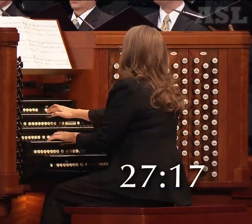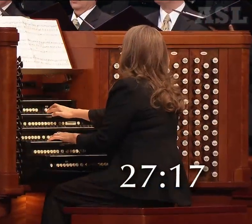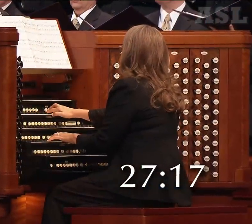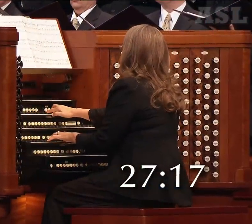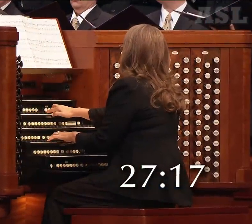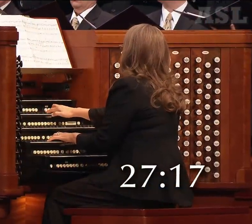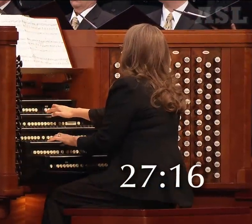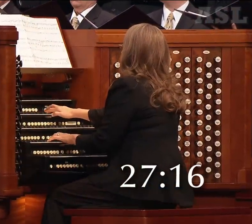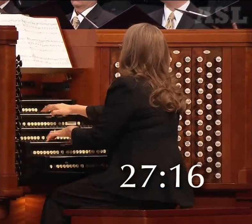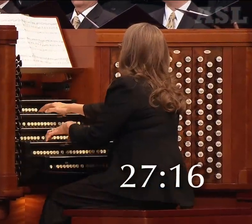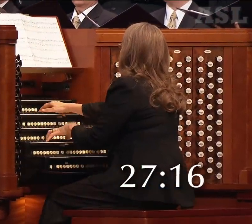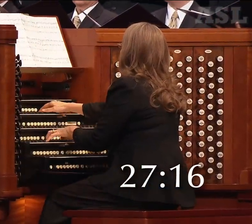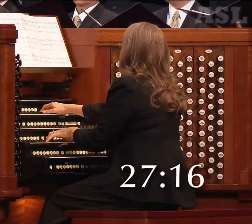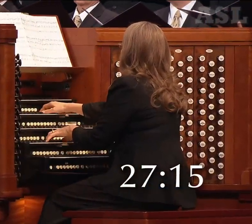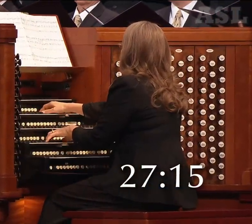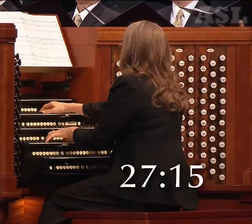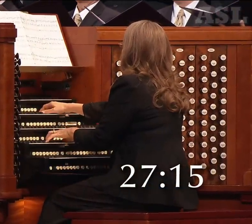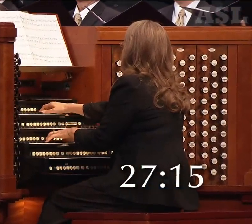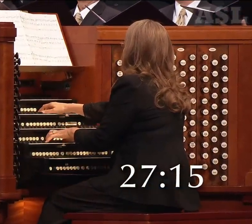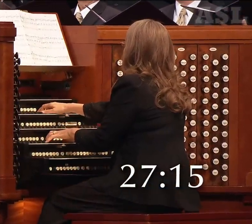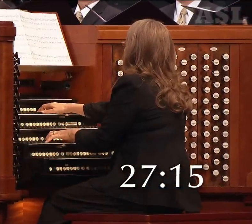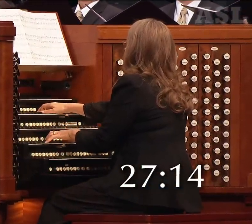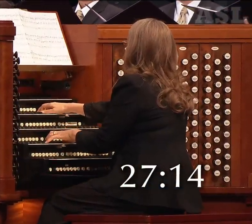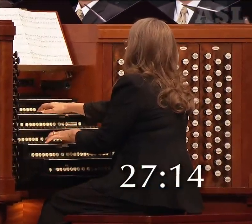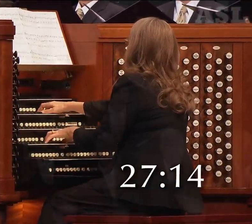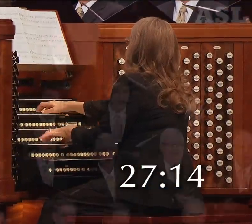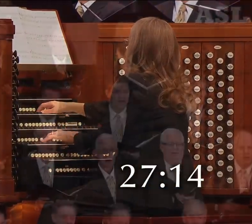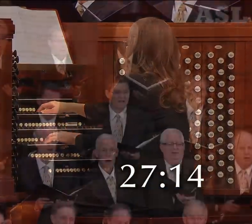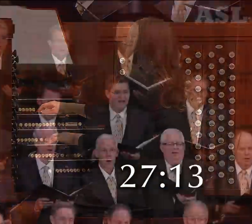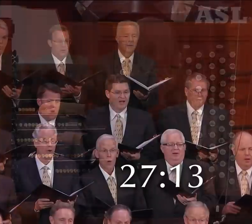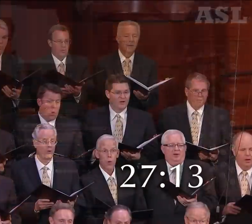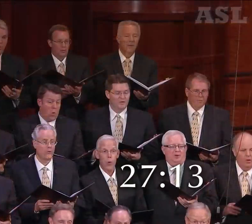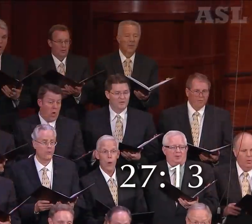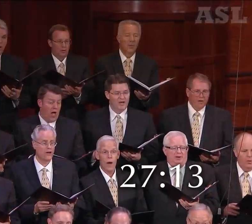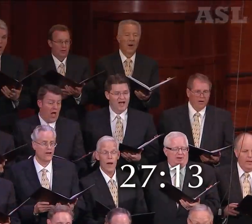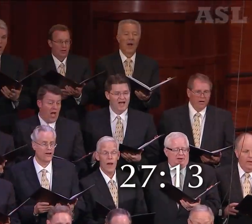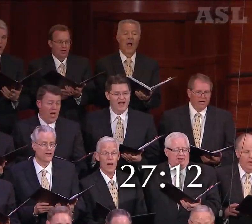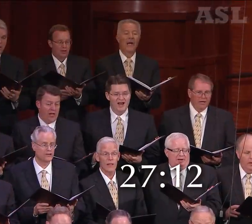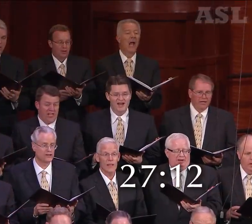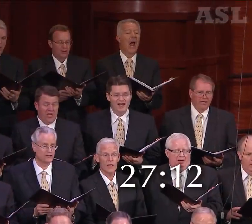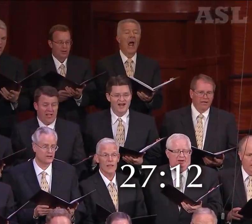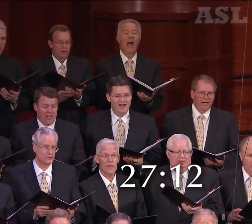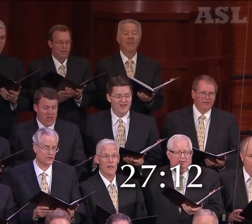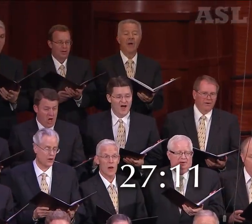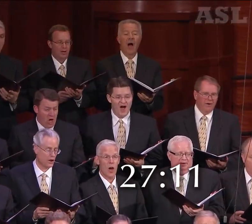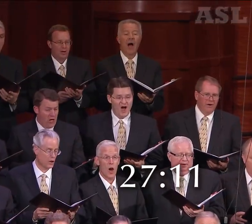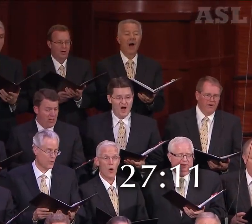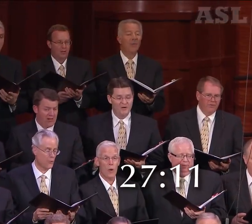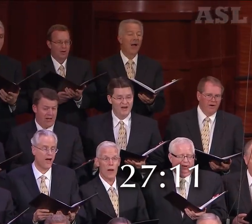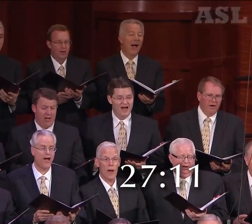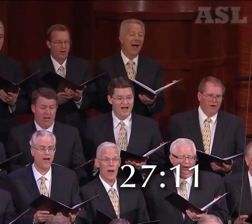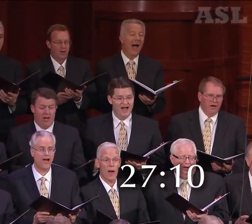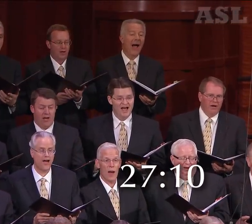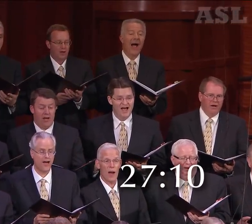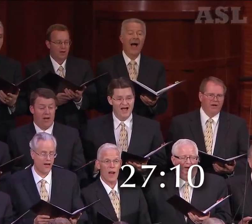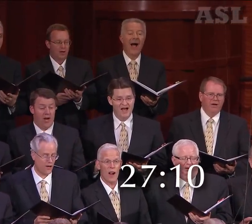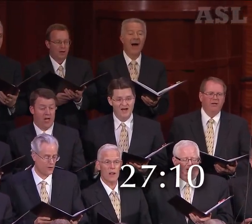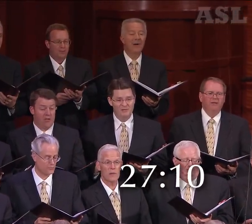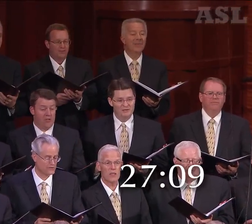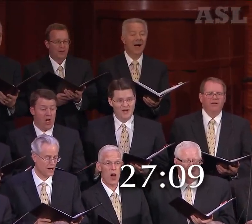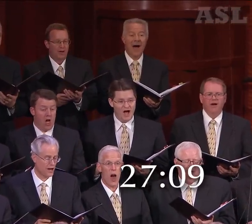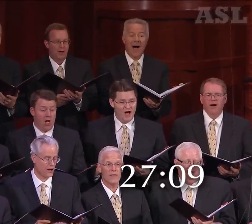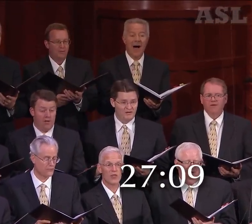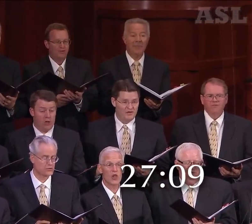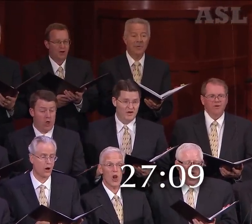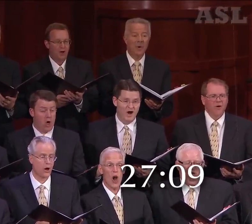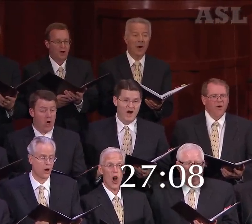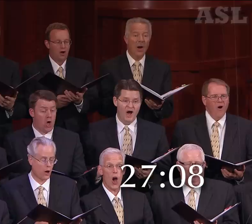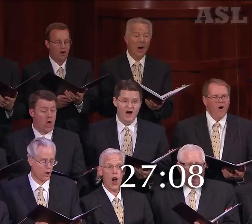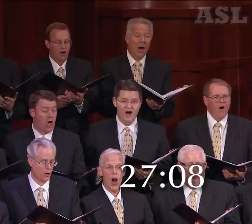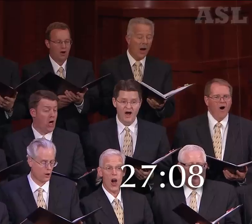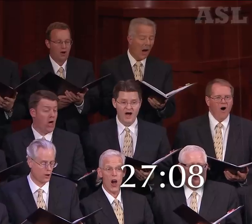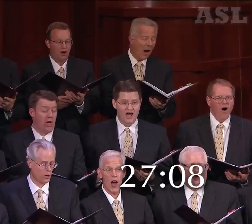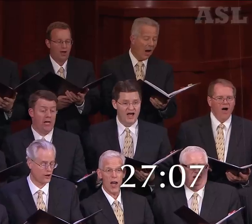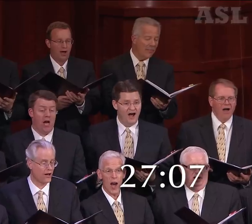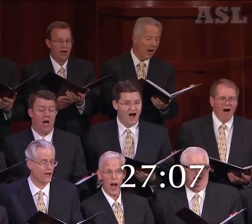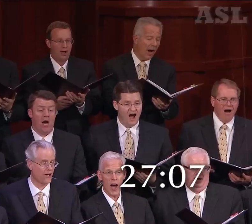CLOSED CAPTION CHANNEL